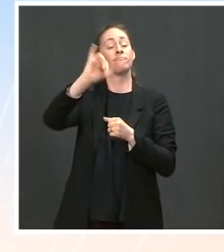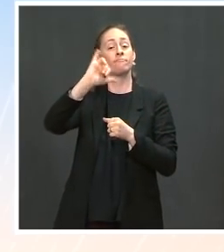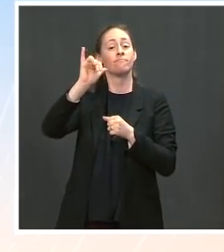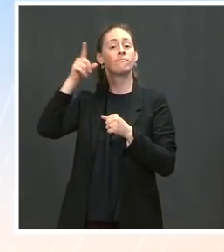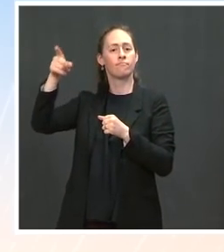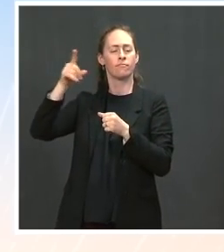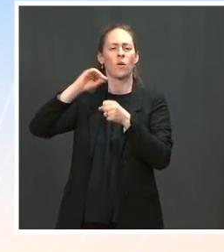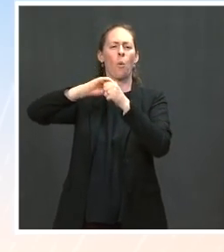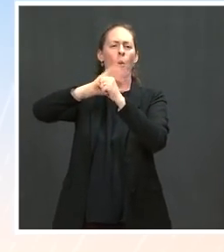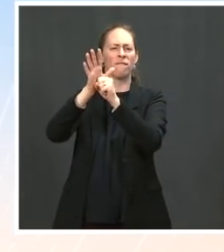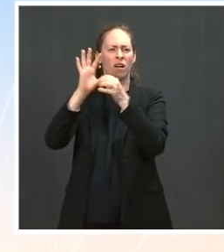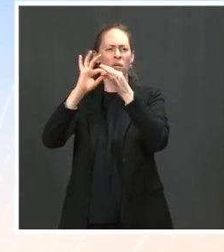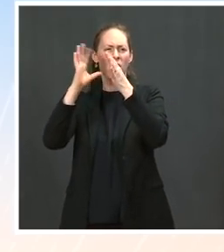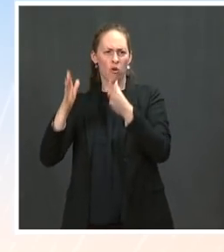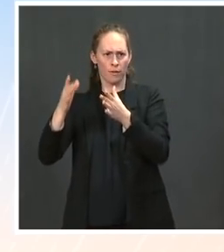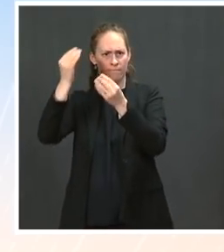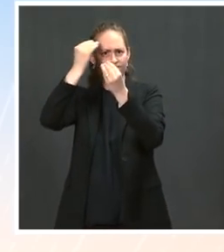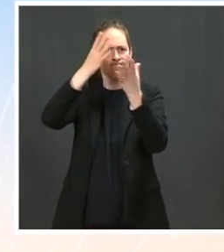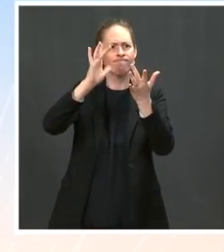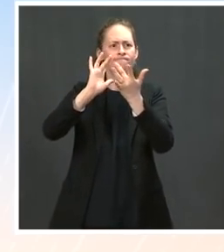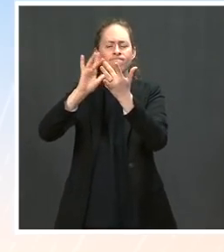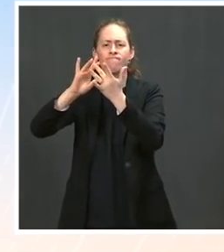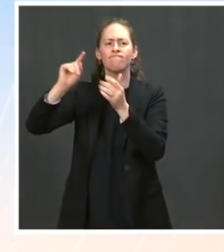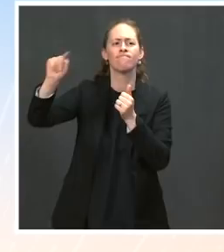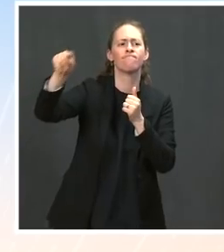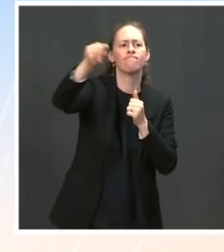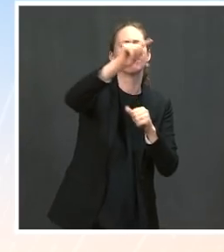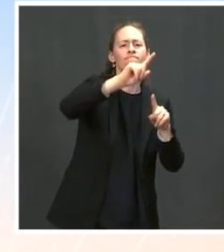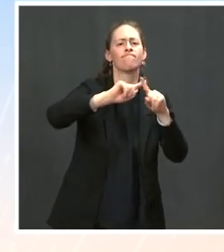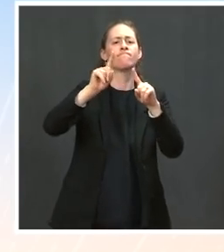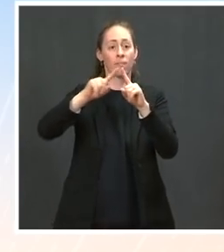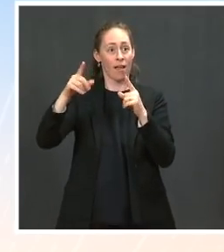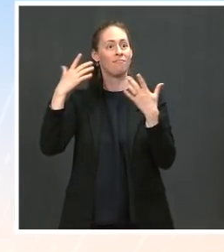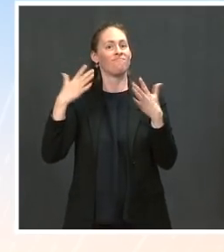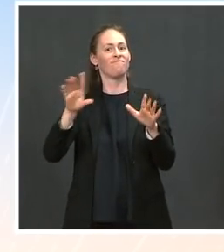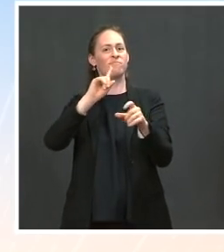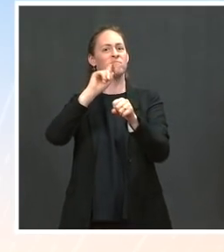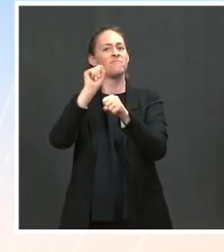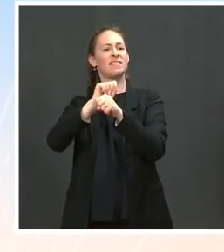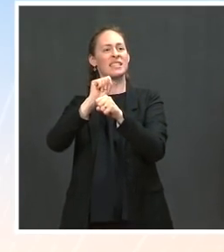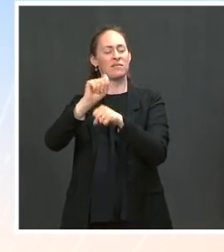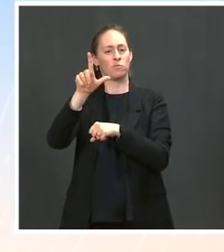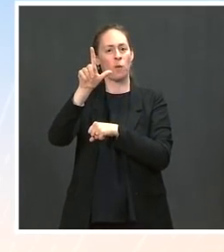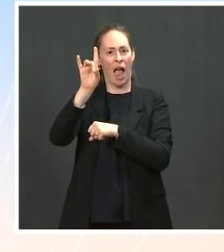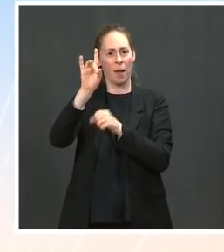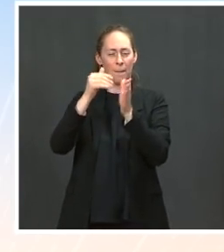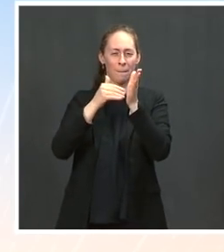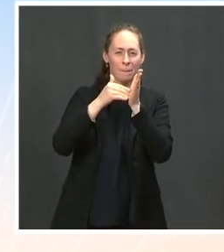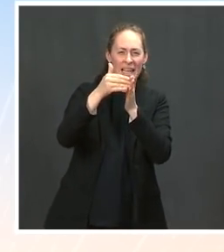28 million doses will go out across channels, with the vast majority going to jurisdictions.